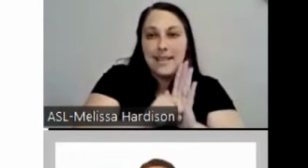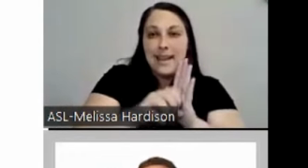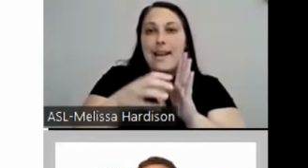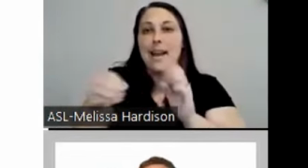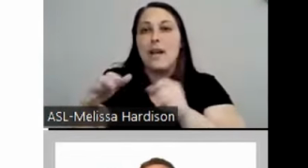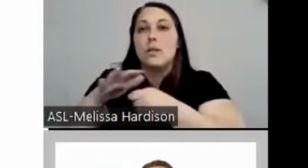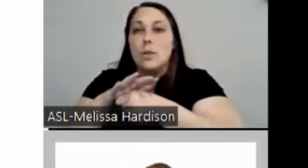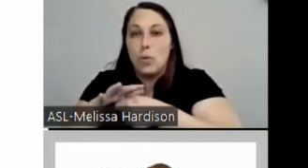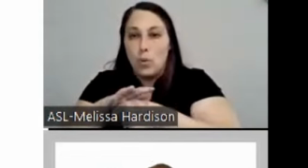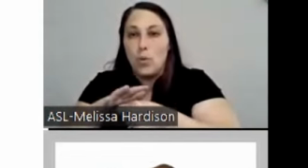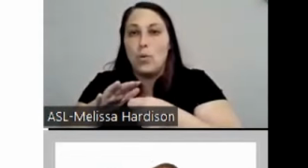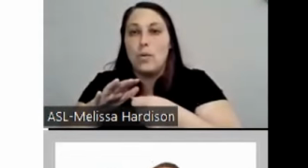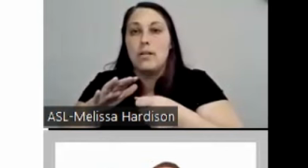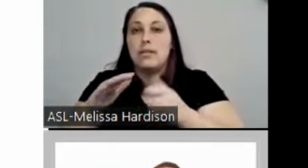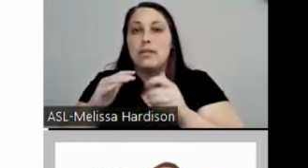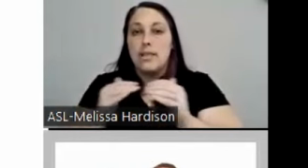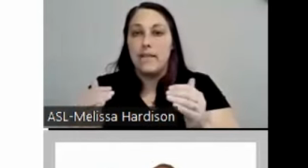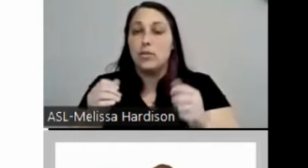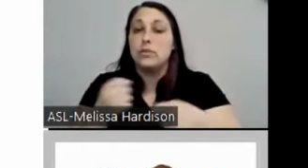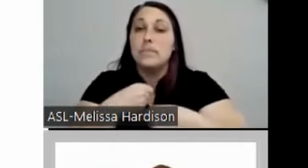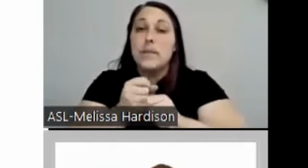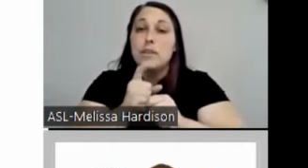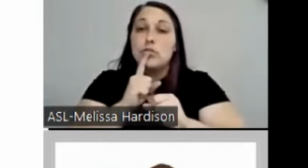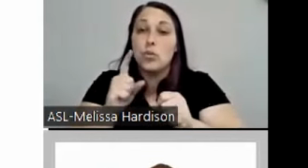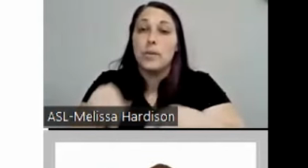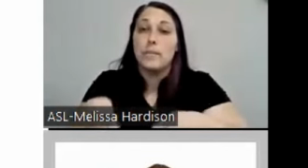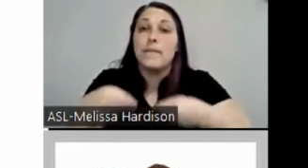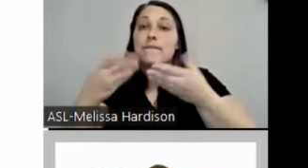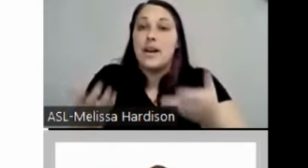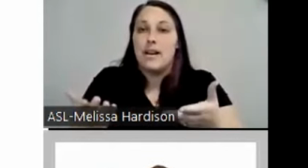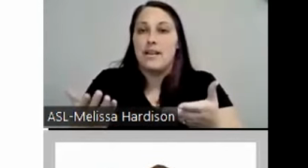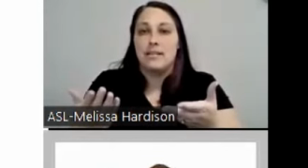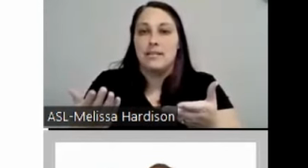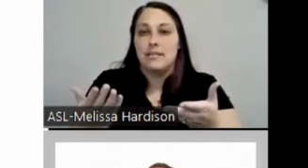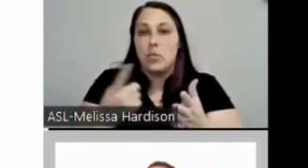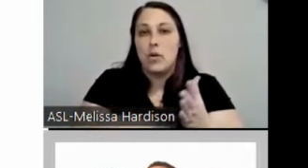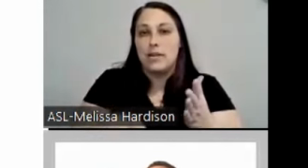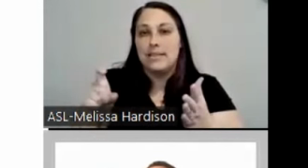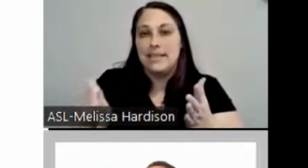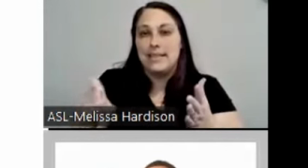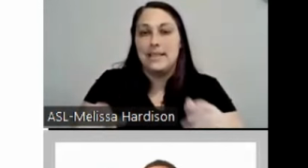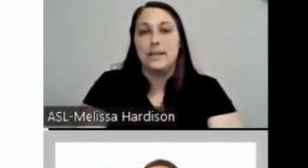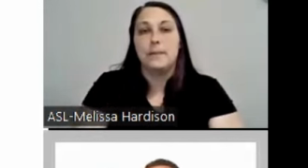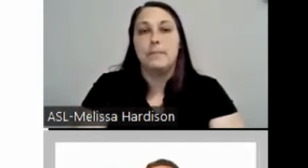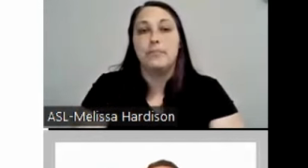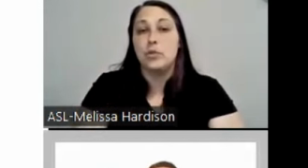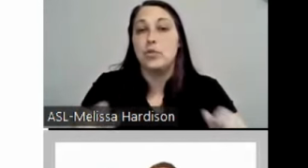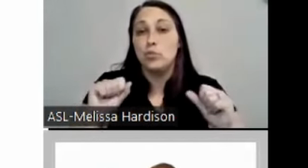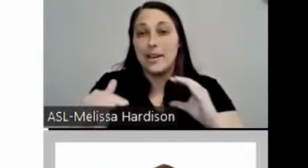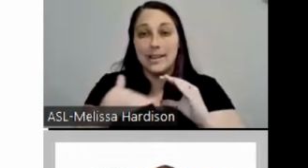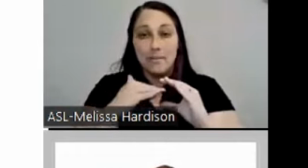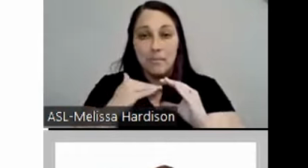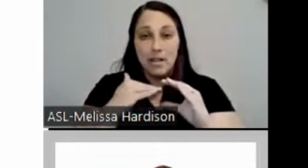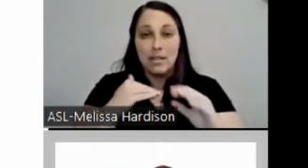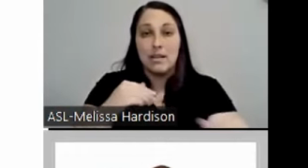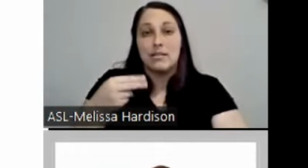Department on Aging, related to how modification and assistive technology and how that collaboration started?